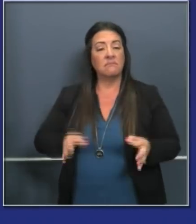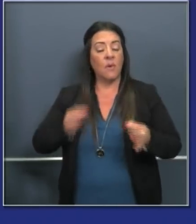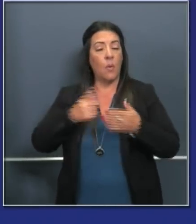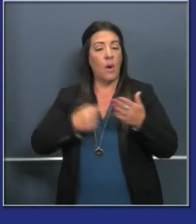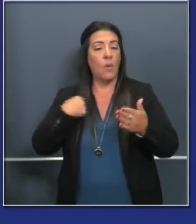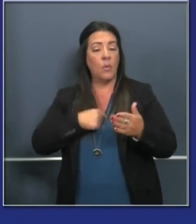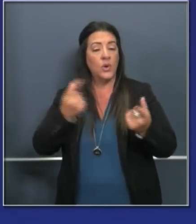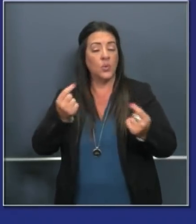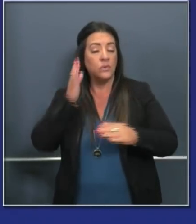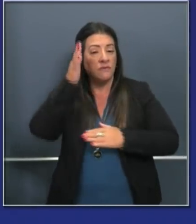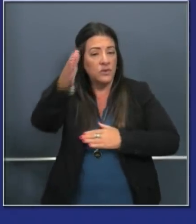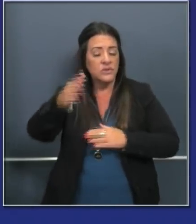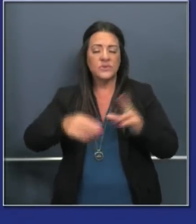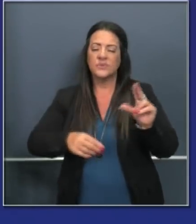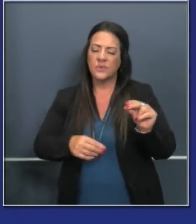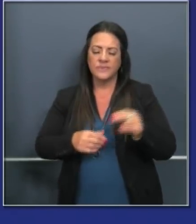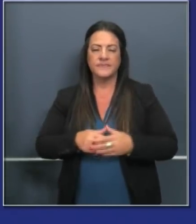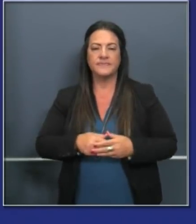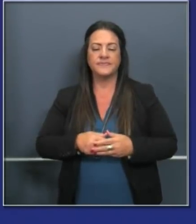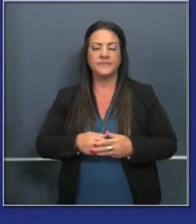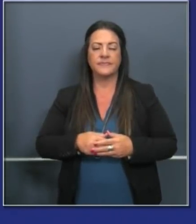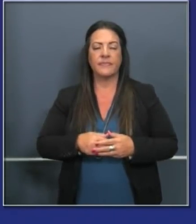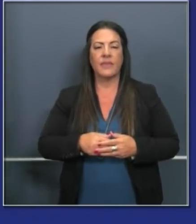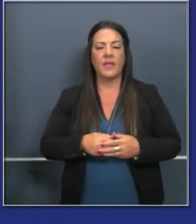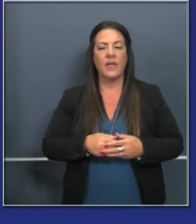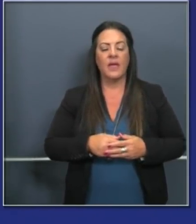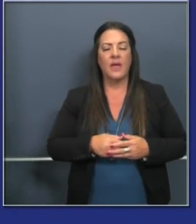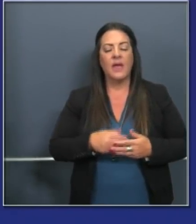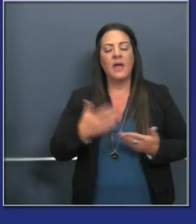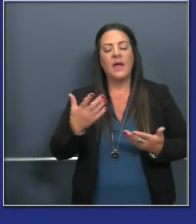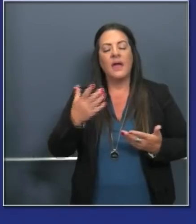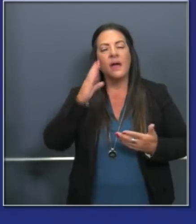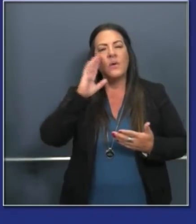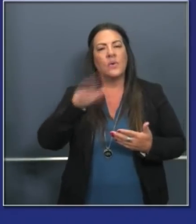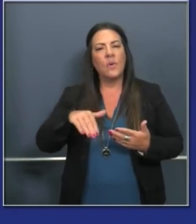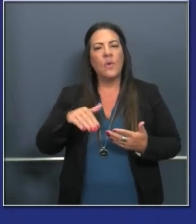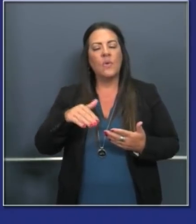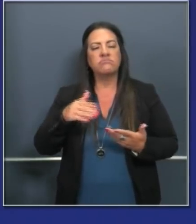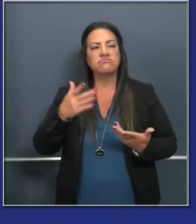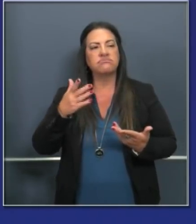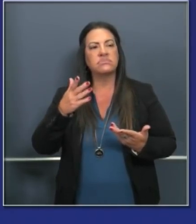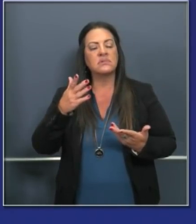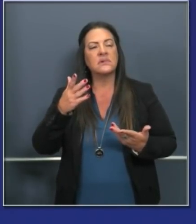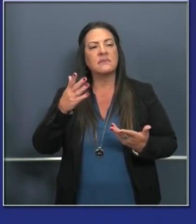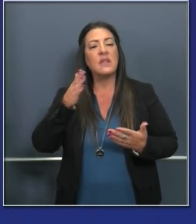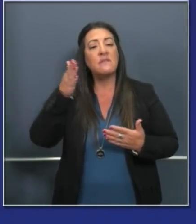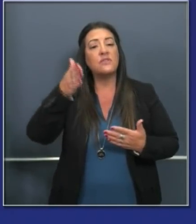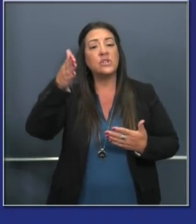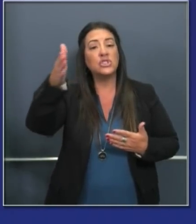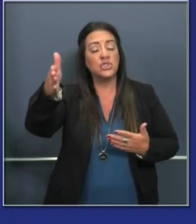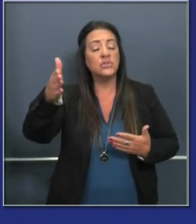TO MAKE 2 POINTS. ONE IS THESE MODELS GUIDE ACTIONS, THEY'RE NOT DETERMINATIVE OF OUR FUTURE YOU'VE HEARD ME ON MULTIPLE OCCASIONS MAKE THIS